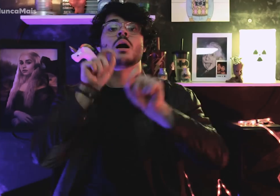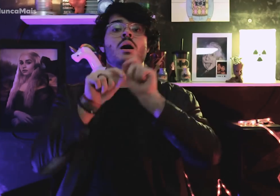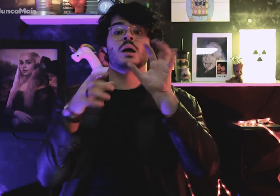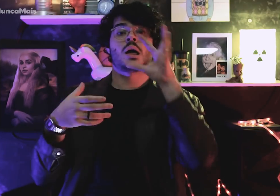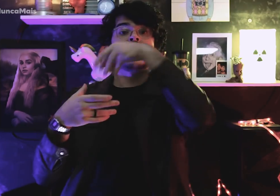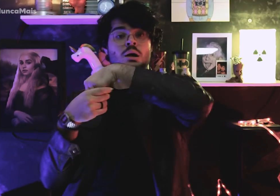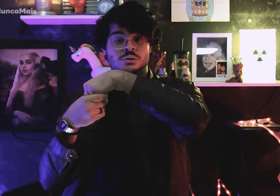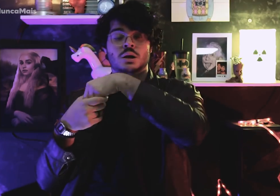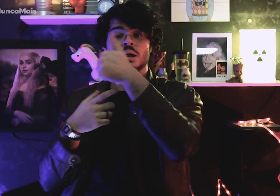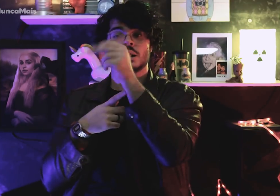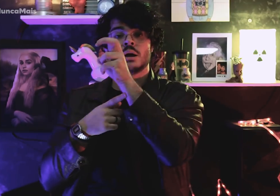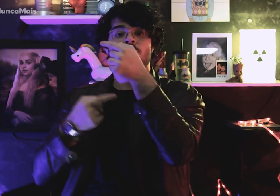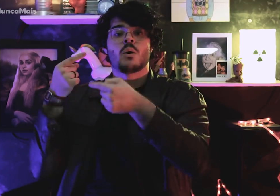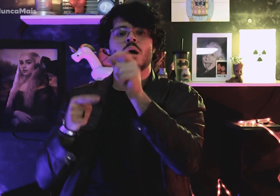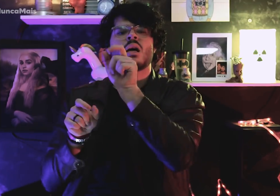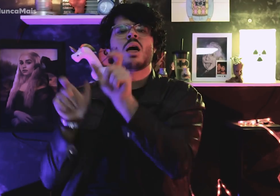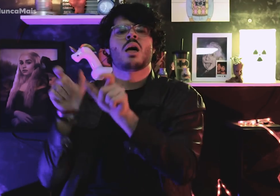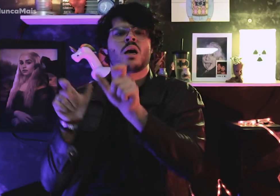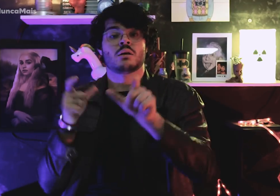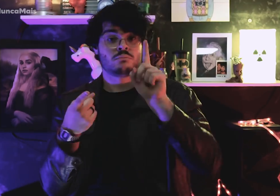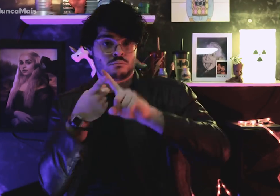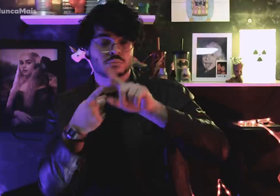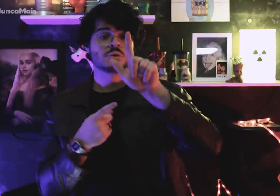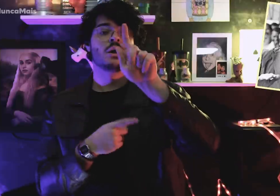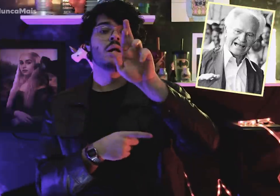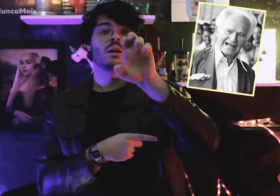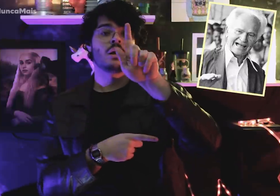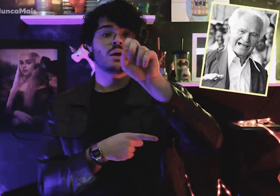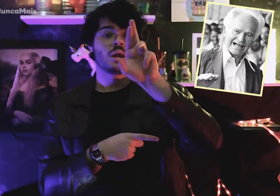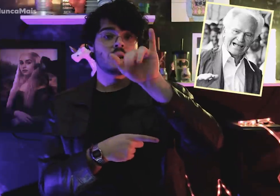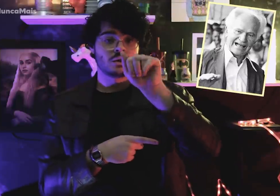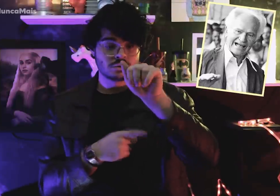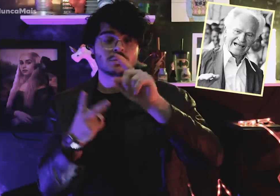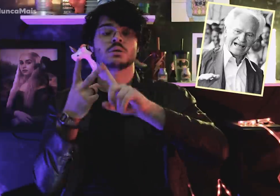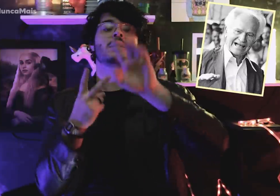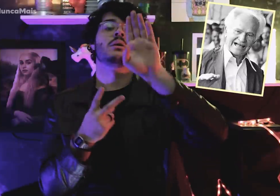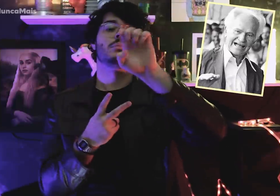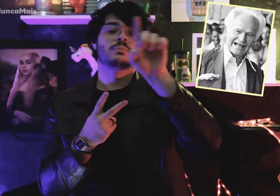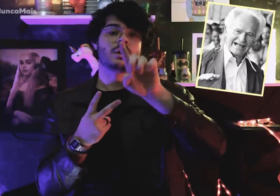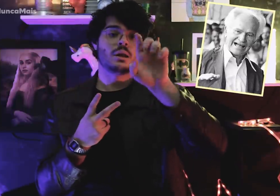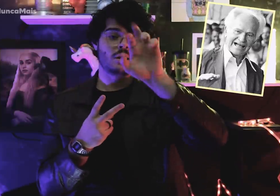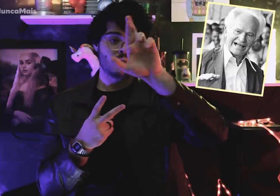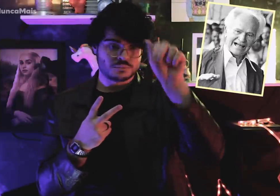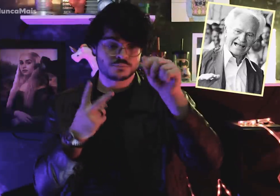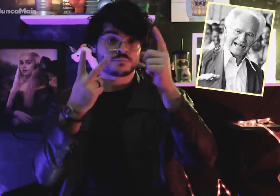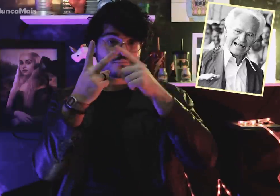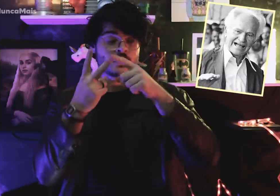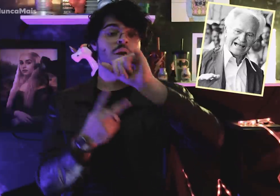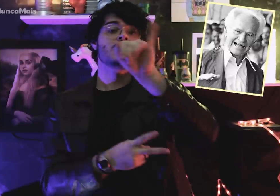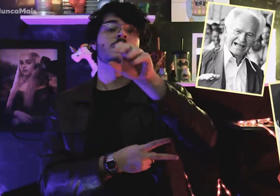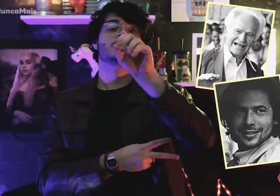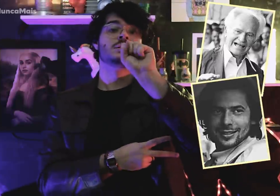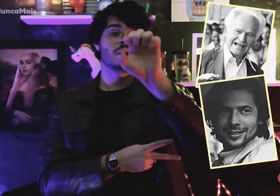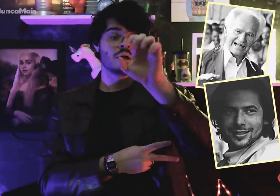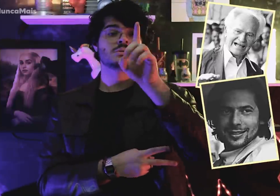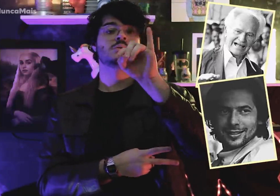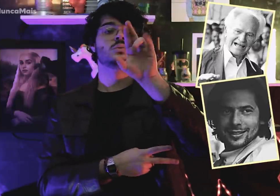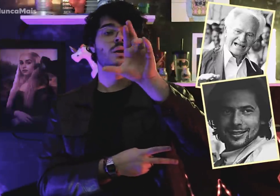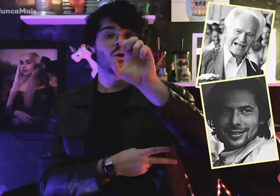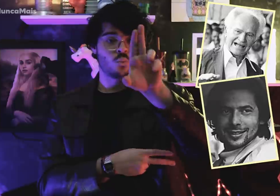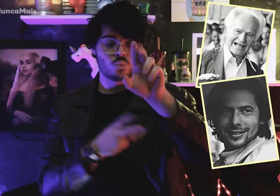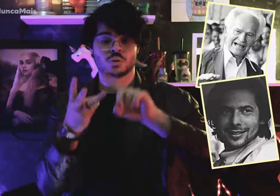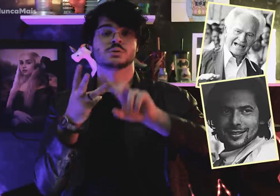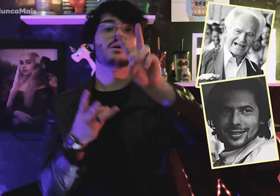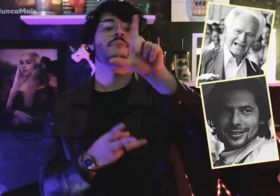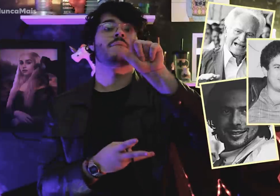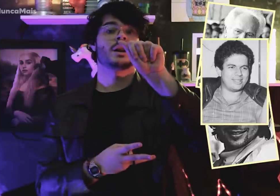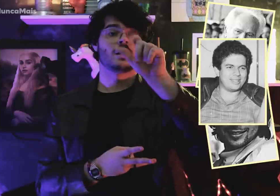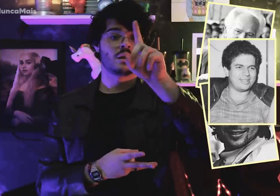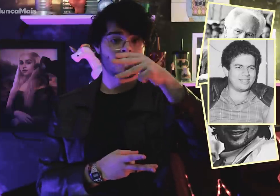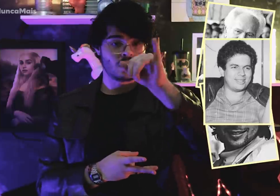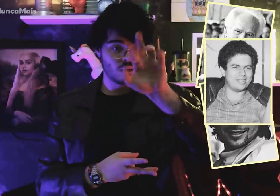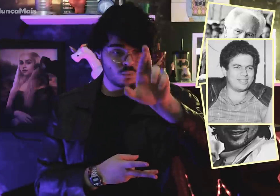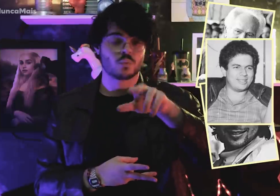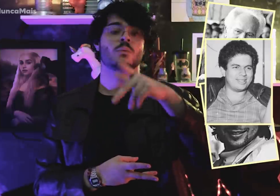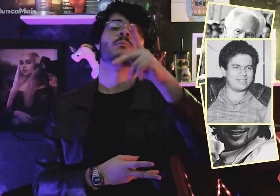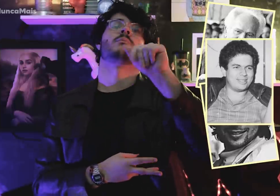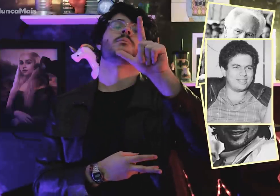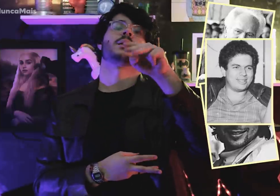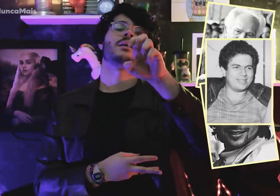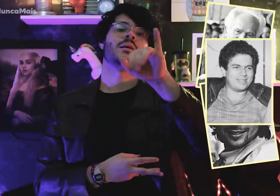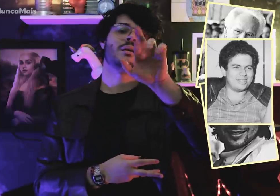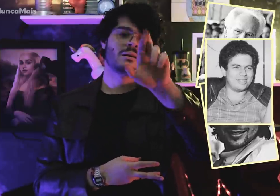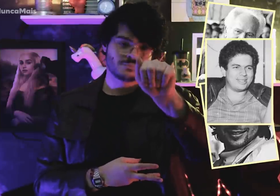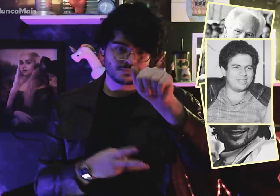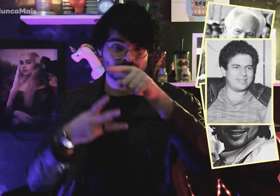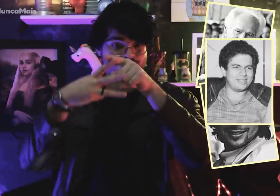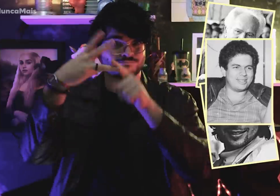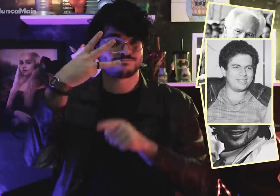Gregório Bezerra, José Dirceu and Vladimir Palmeira.